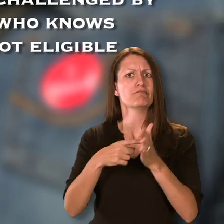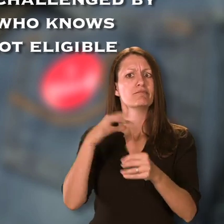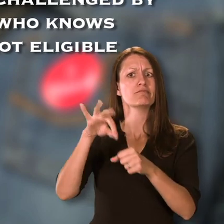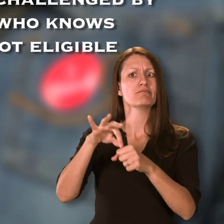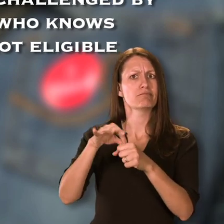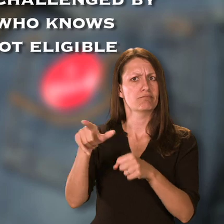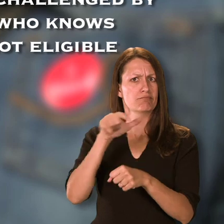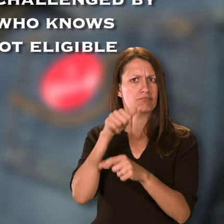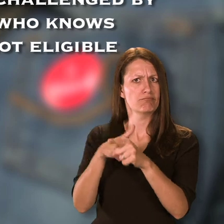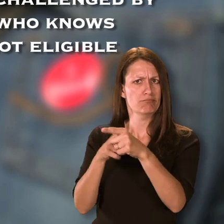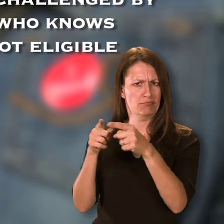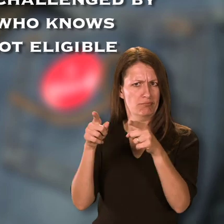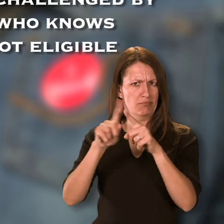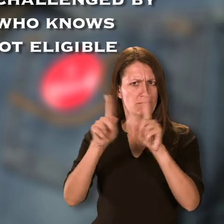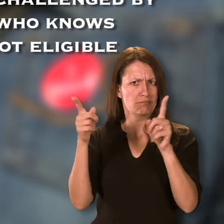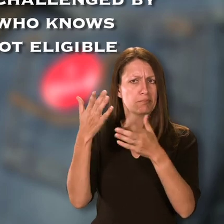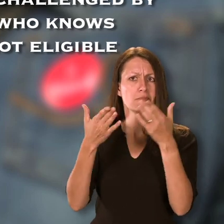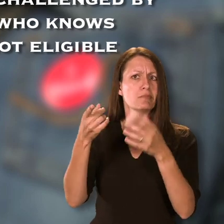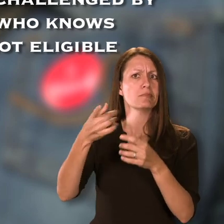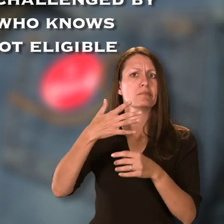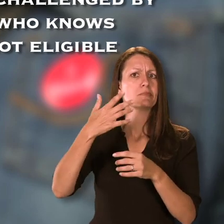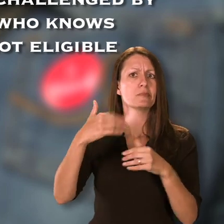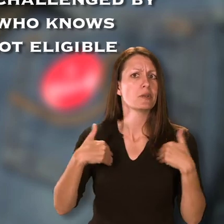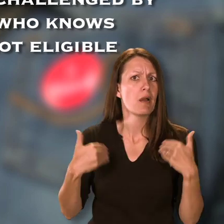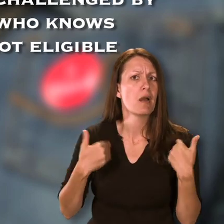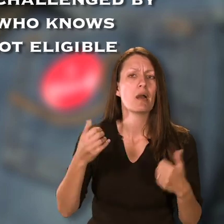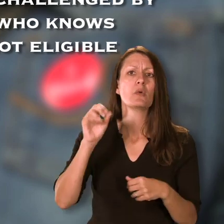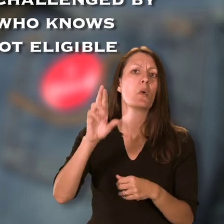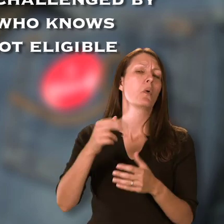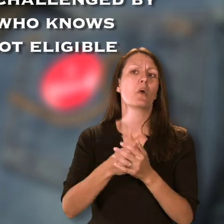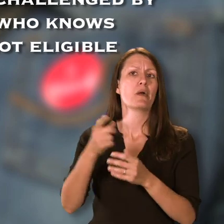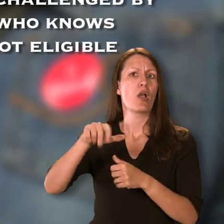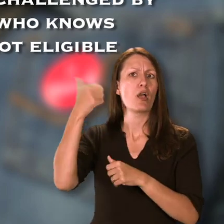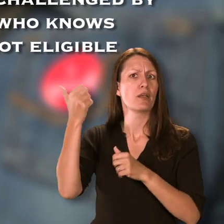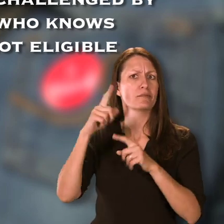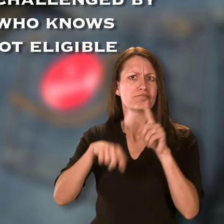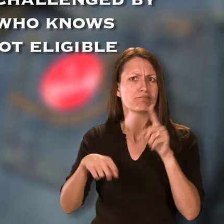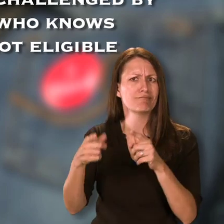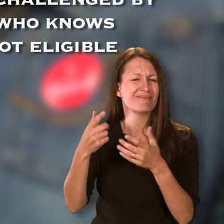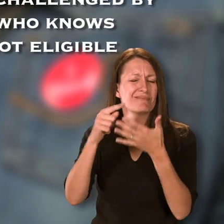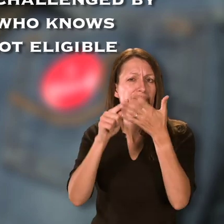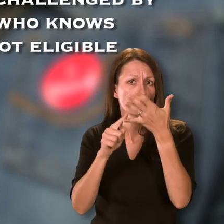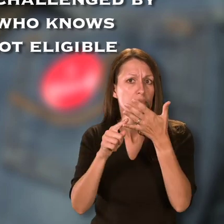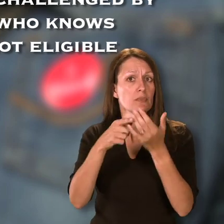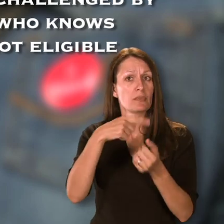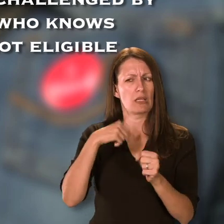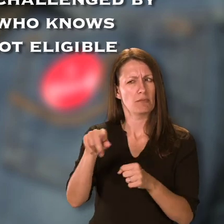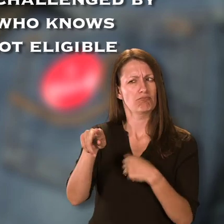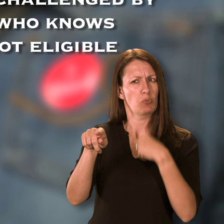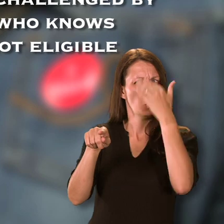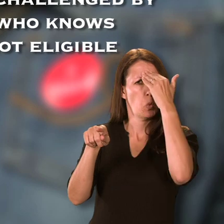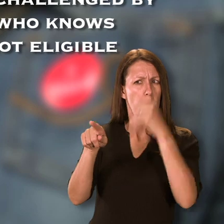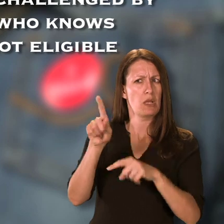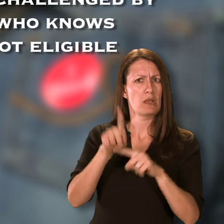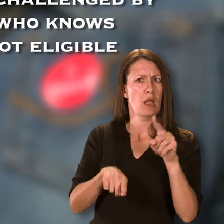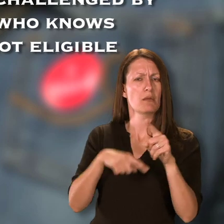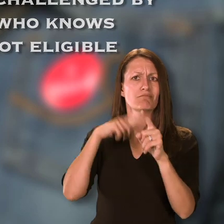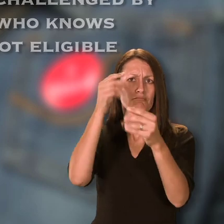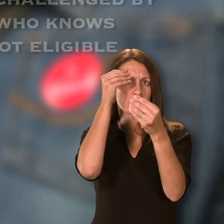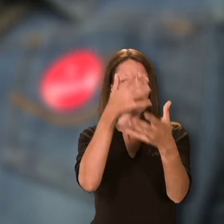because he or she doesn't meet the eligibility requirements.